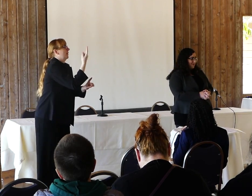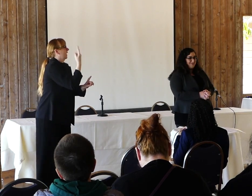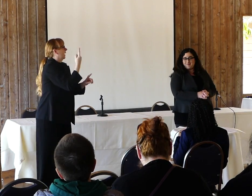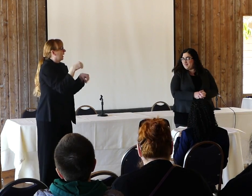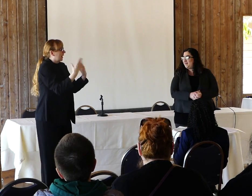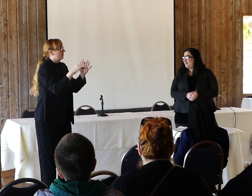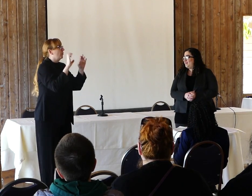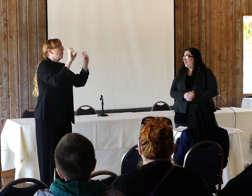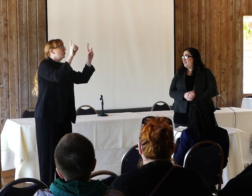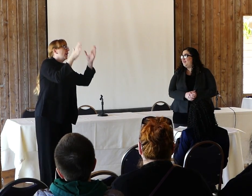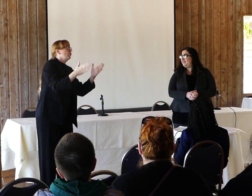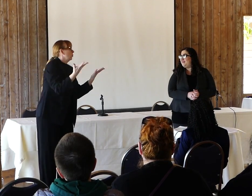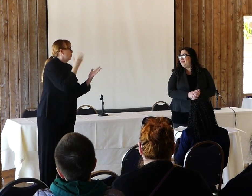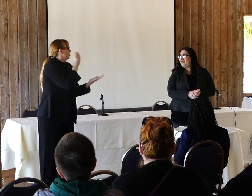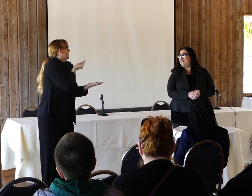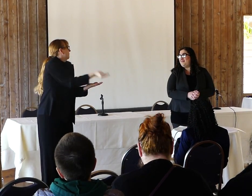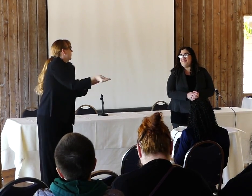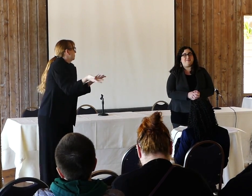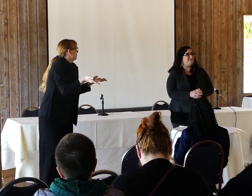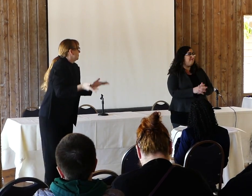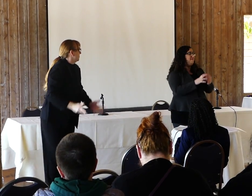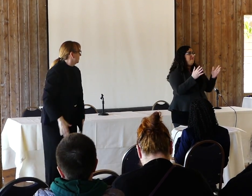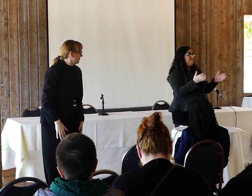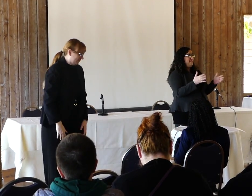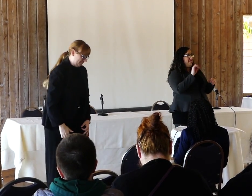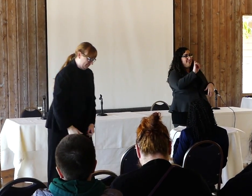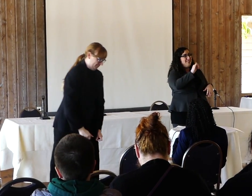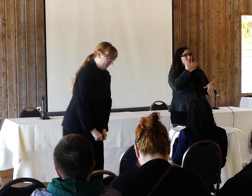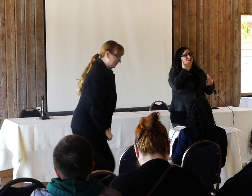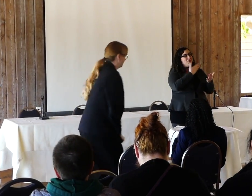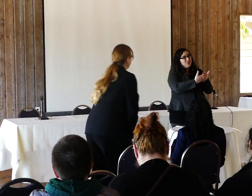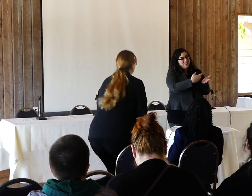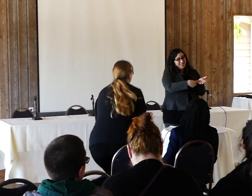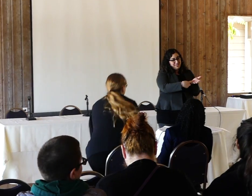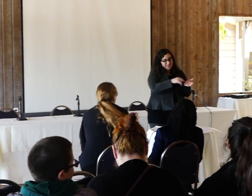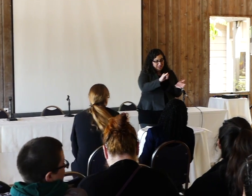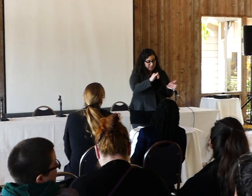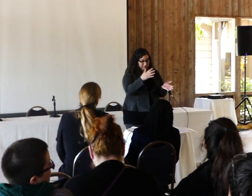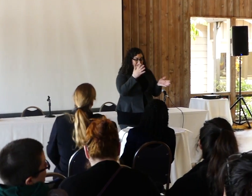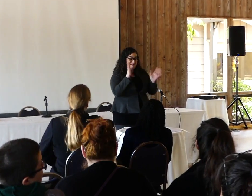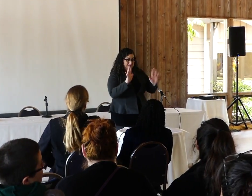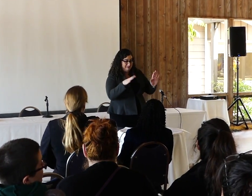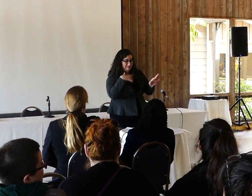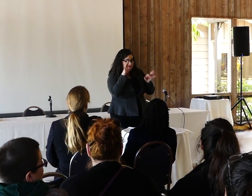What would be something you would recommend to educators?